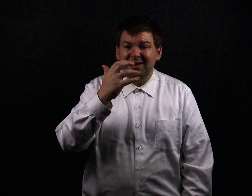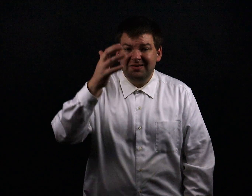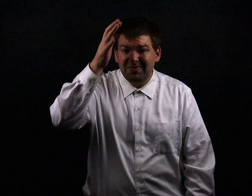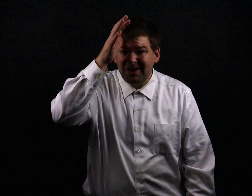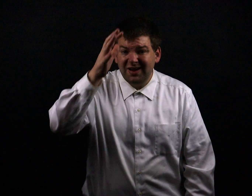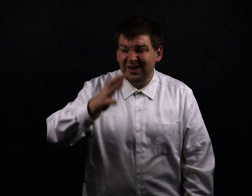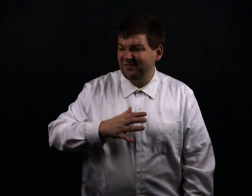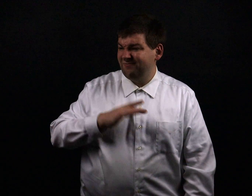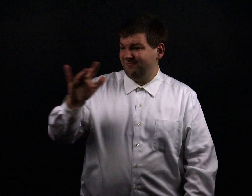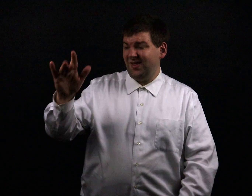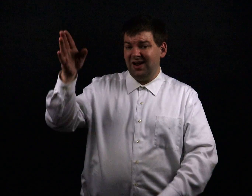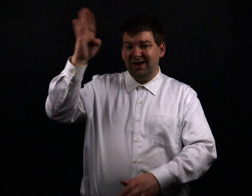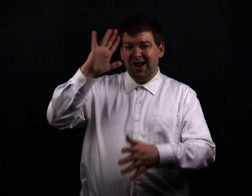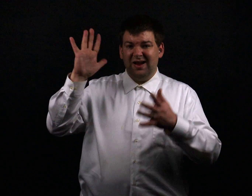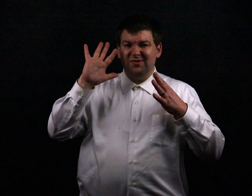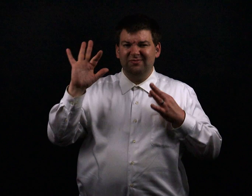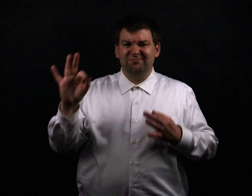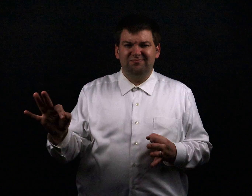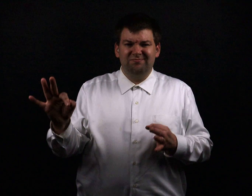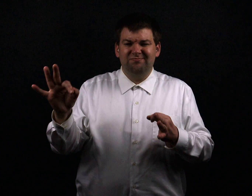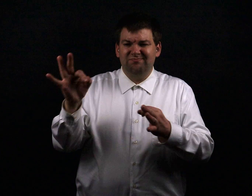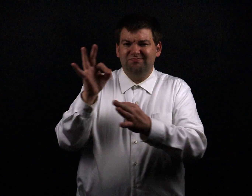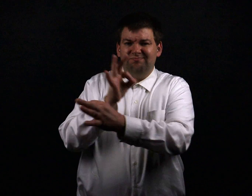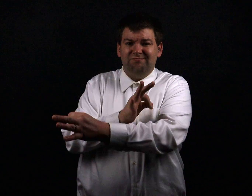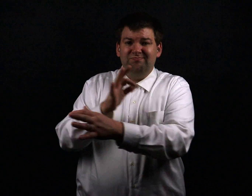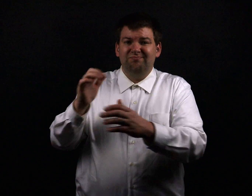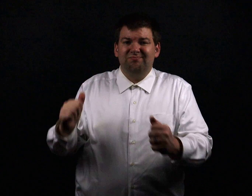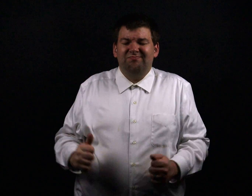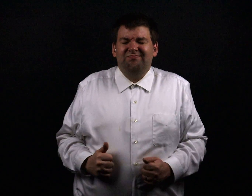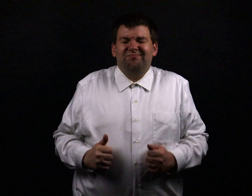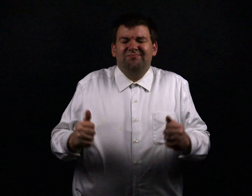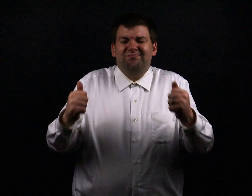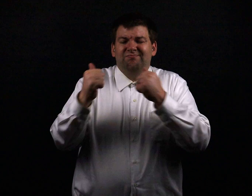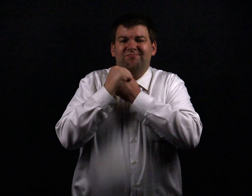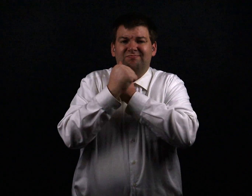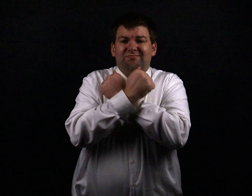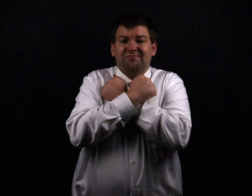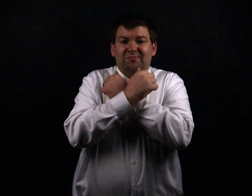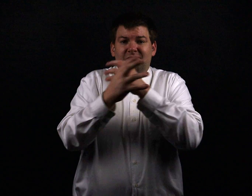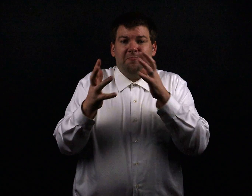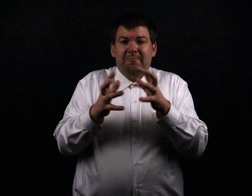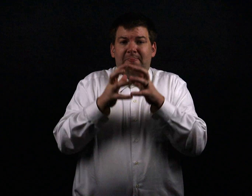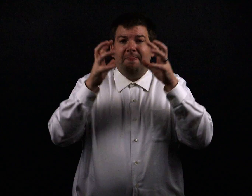What is man that God would love his virtue so much